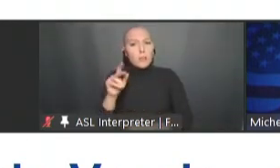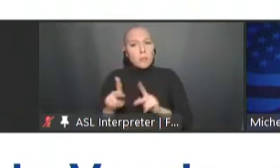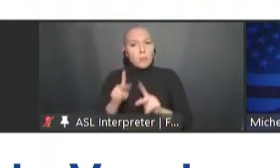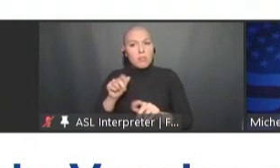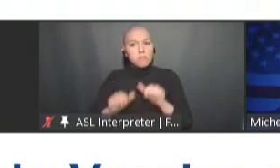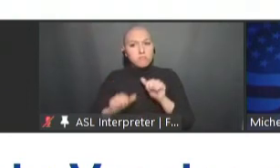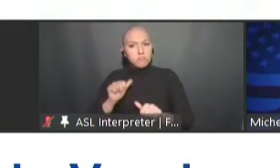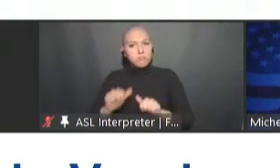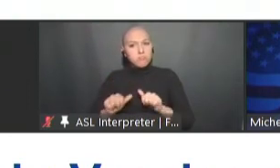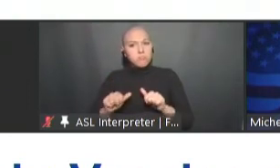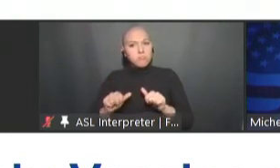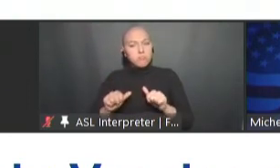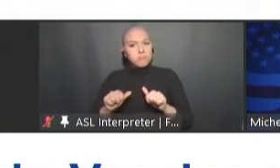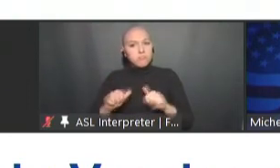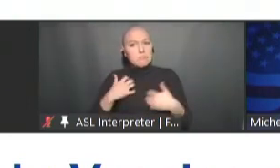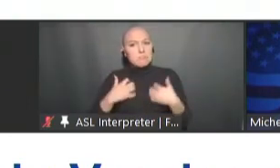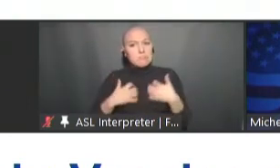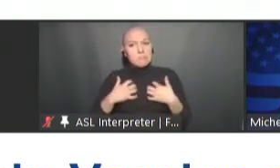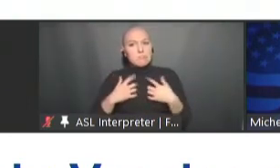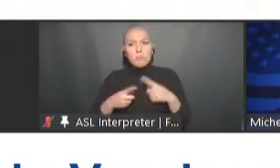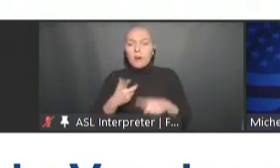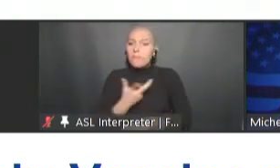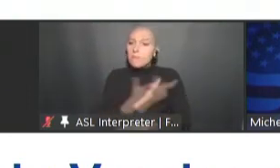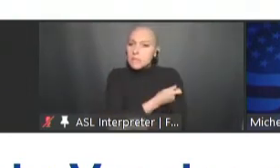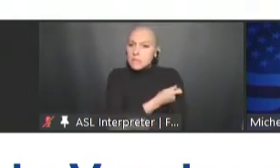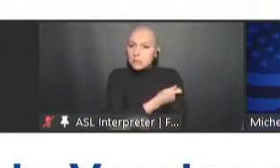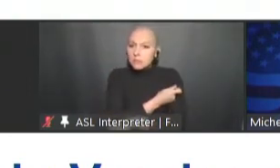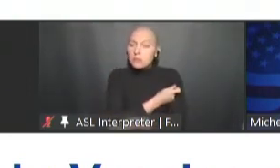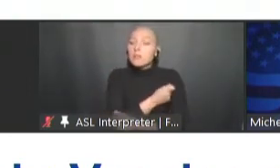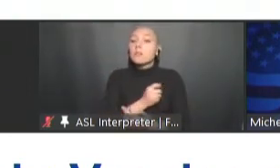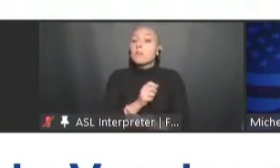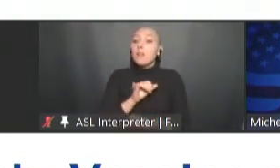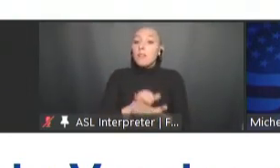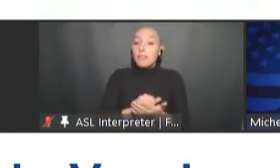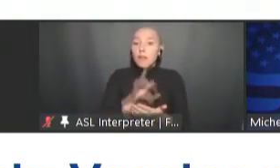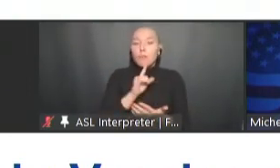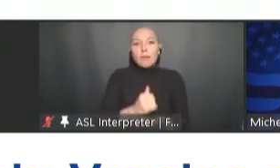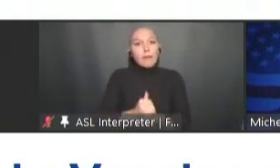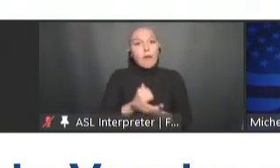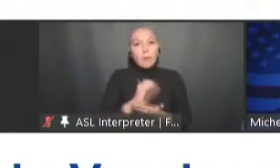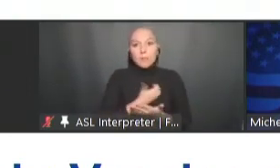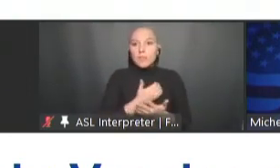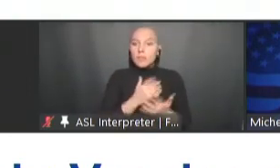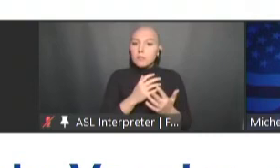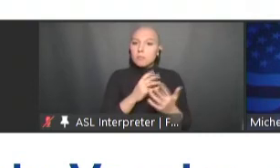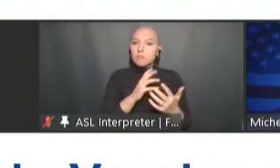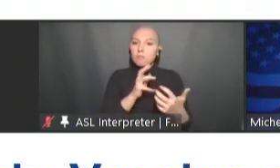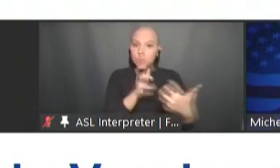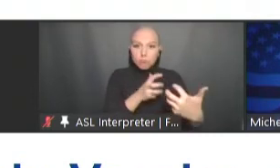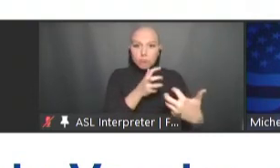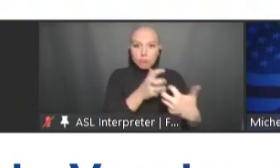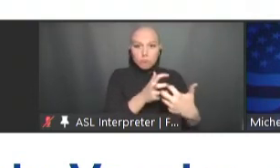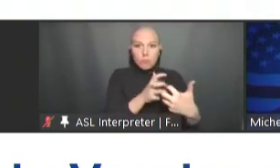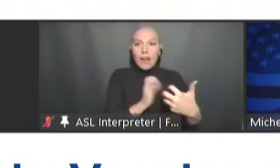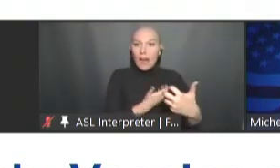That has helped us kind of craft our message for those that have been less ready